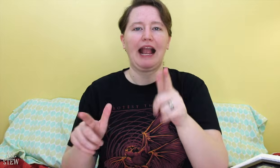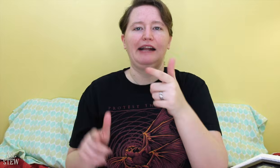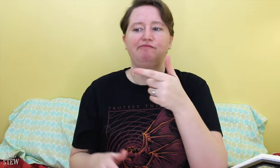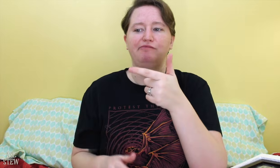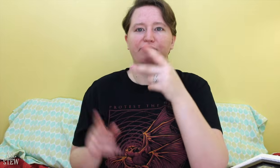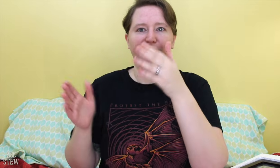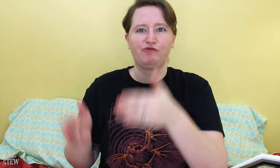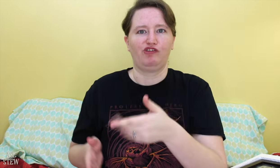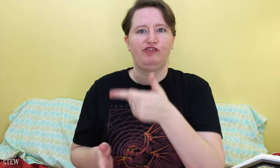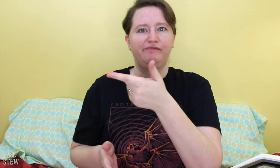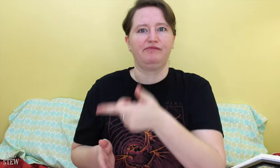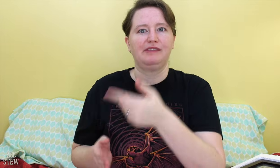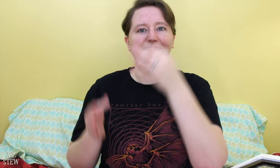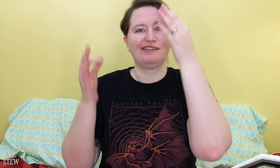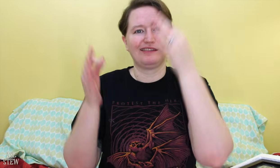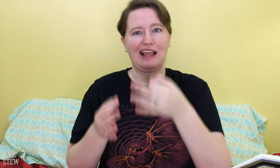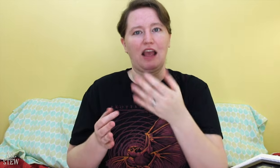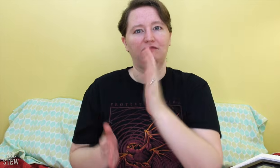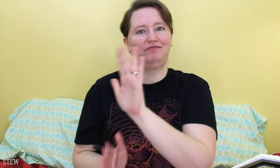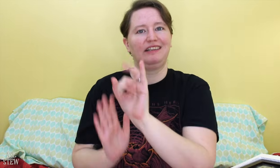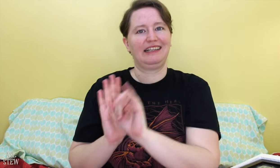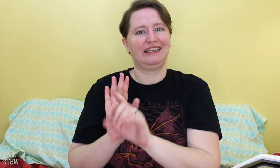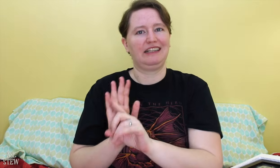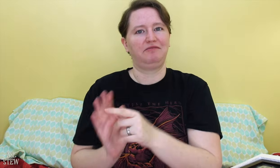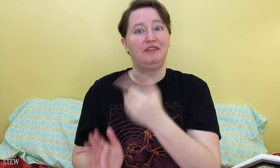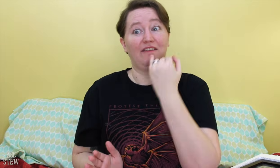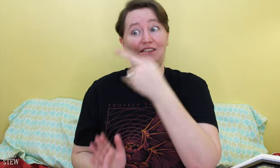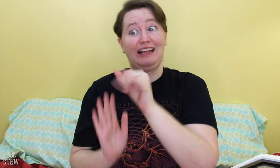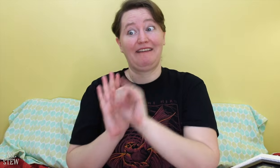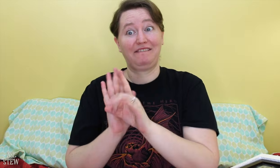that you have to do is let the person, themselves,